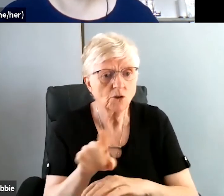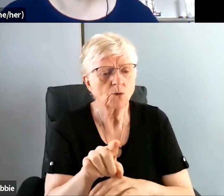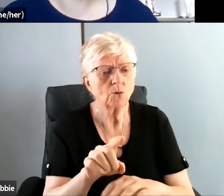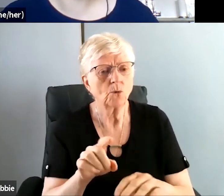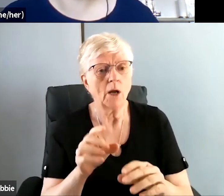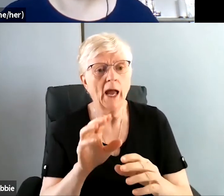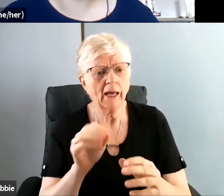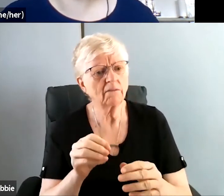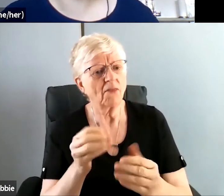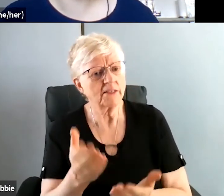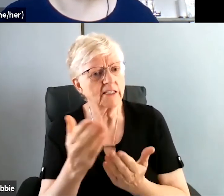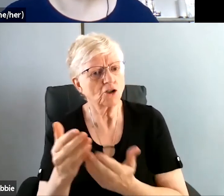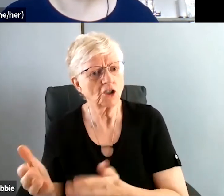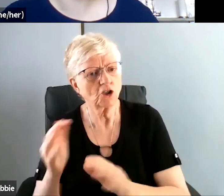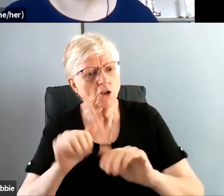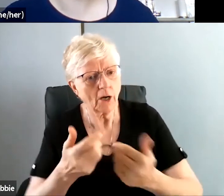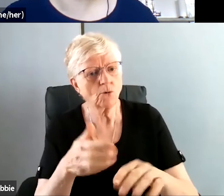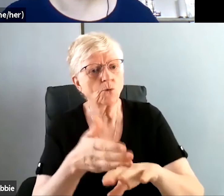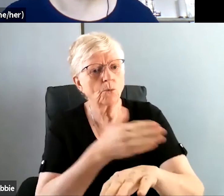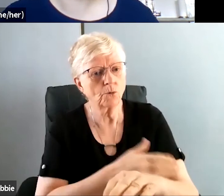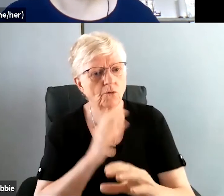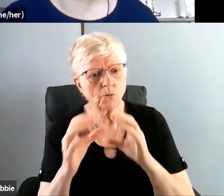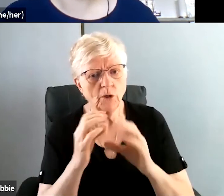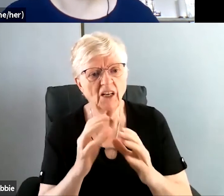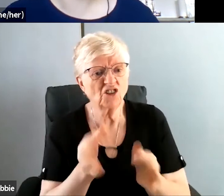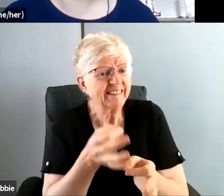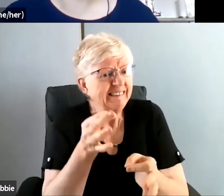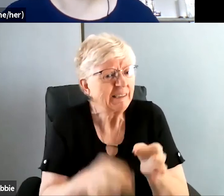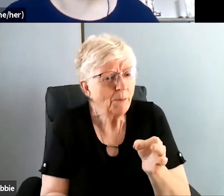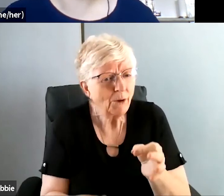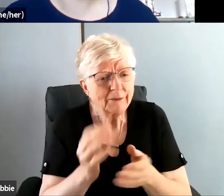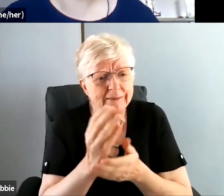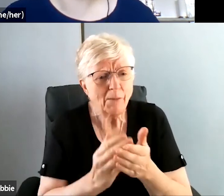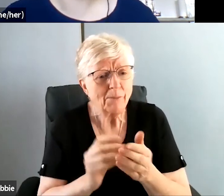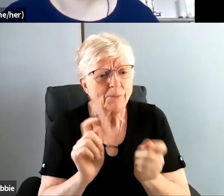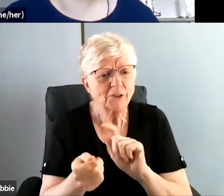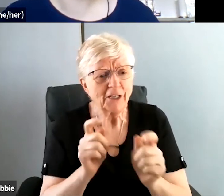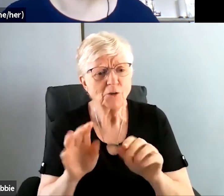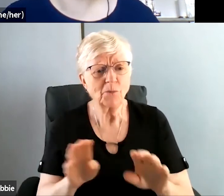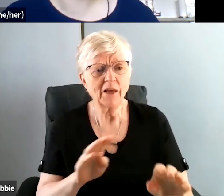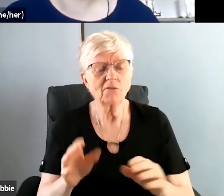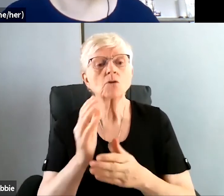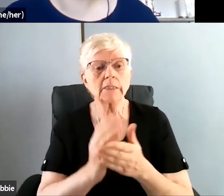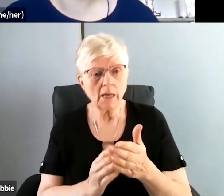DOWNS. IT BROUGHT RESPONSES FOR IMPROVING COMMUNICATIONS WHETHER THEY ARE SIMPLE